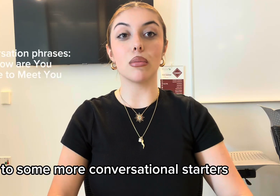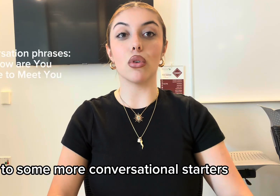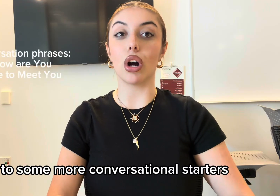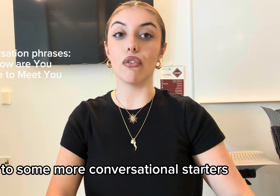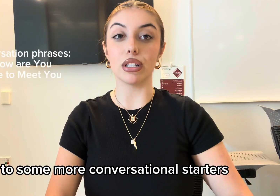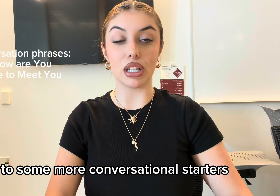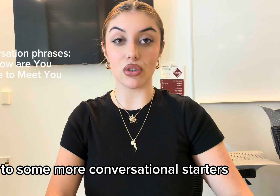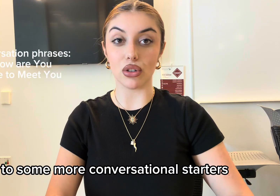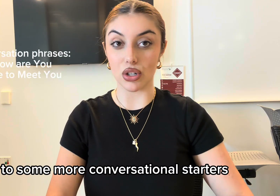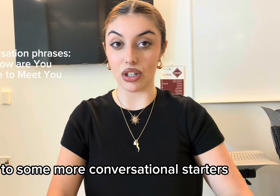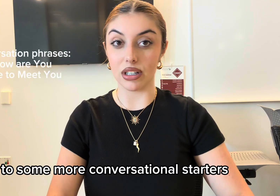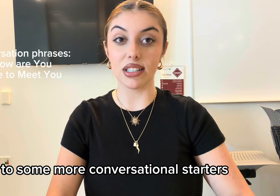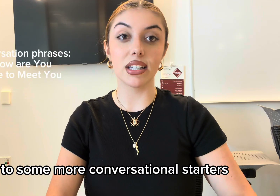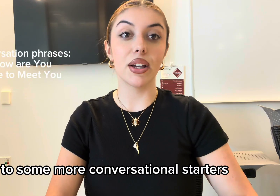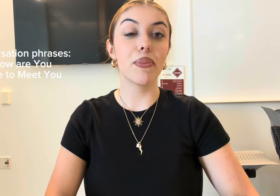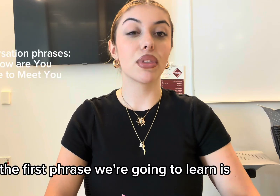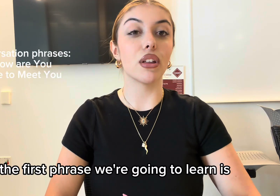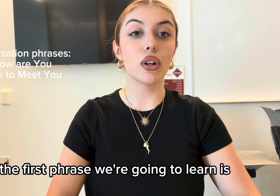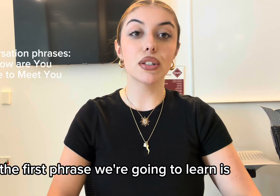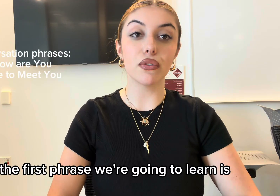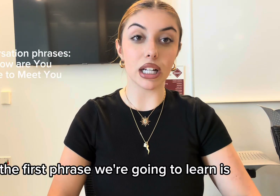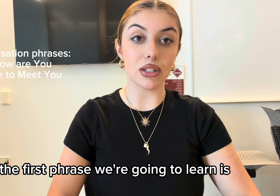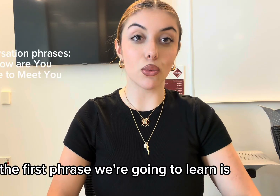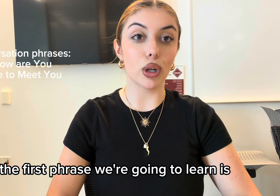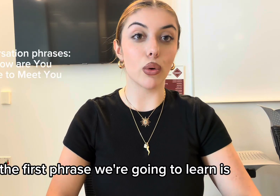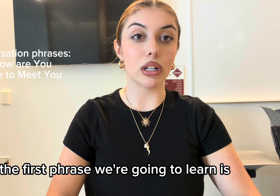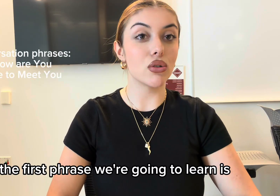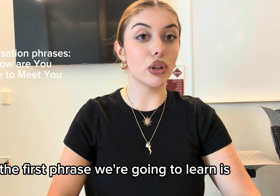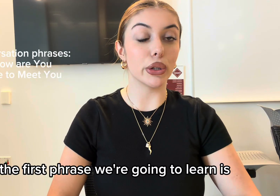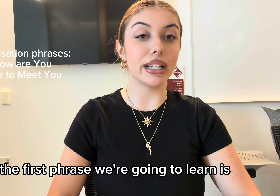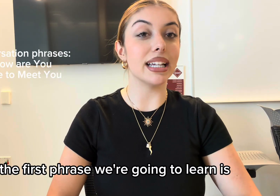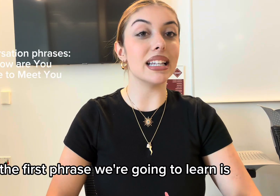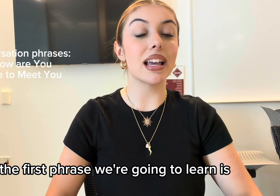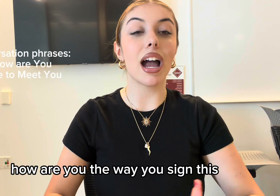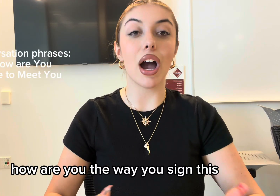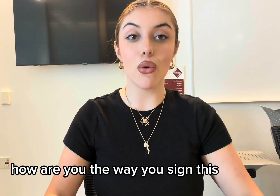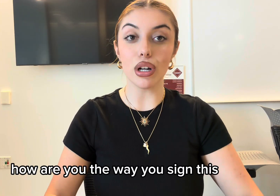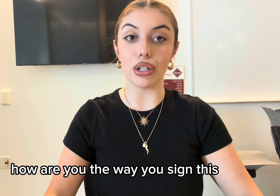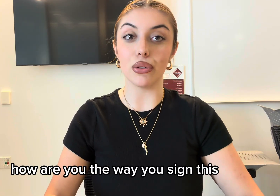some more conversational starters. The first phrase we're going to learn is, "How are you?"